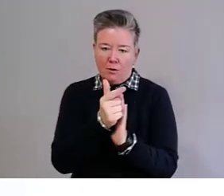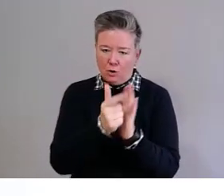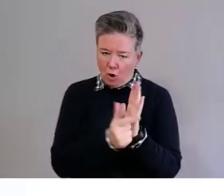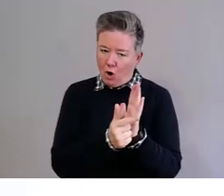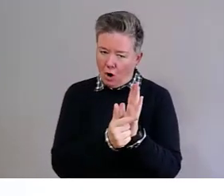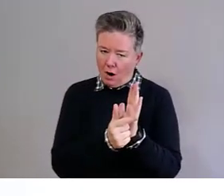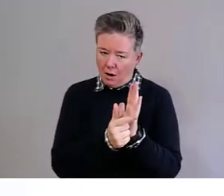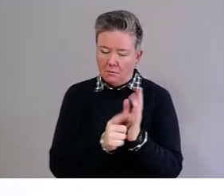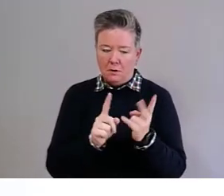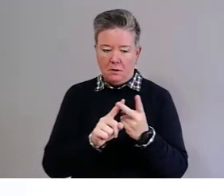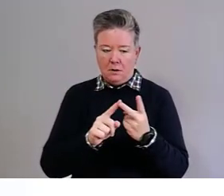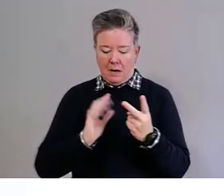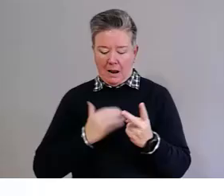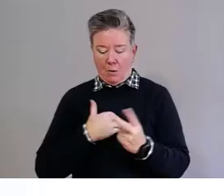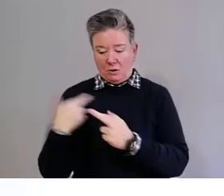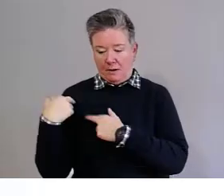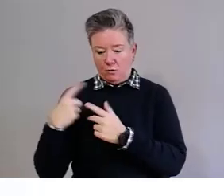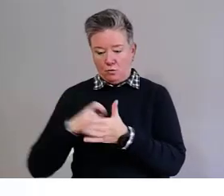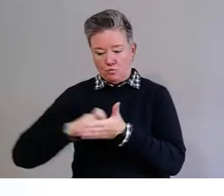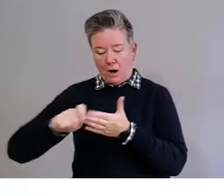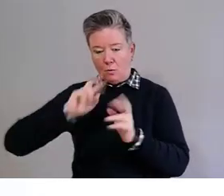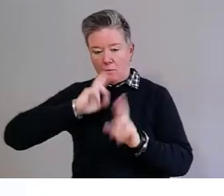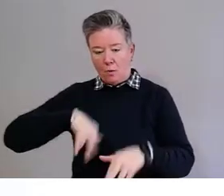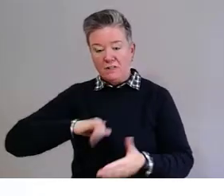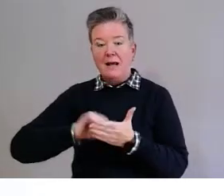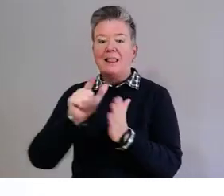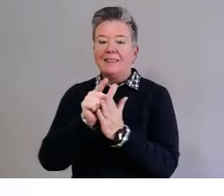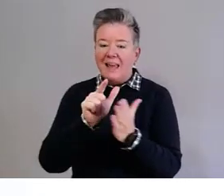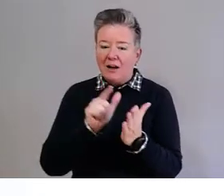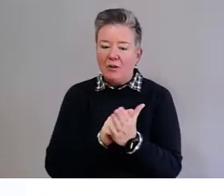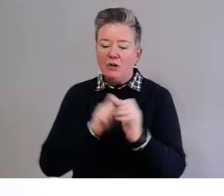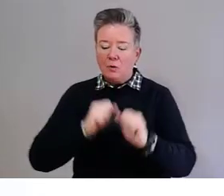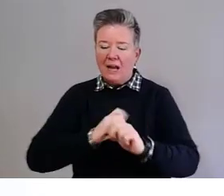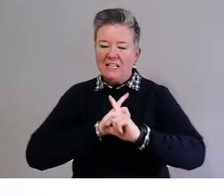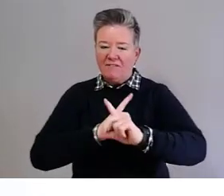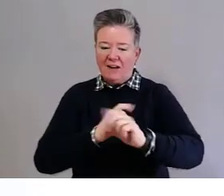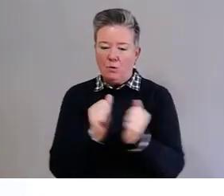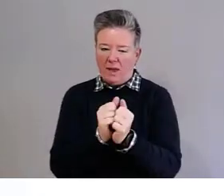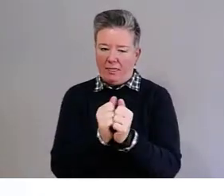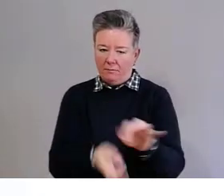Our responsibility is to write reports that are legally defensible.